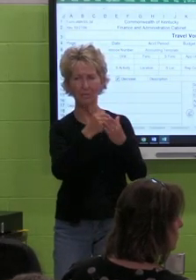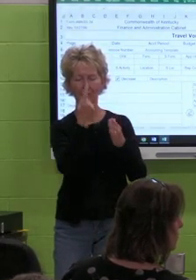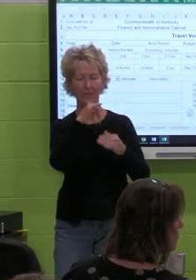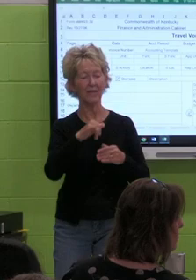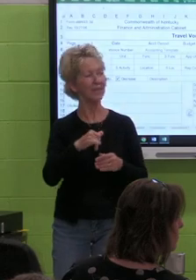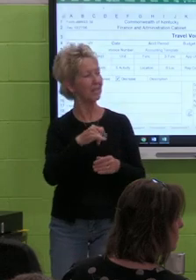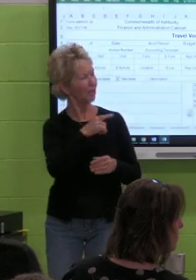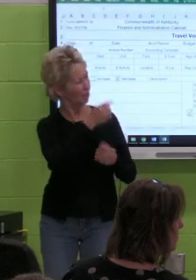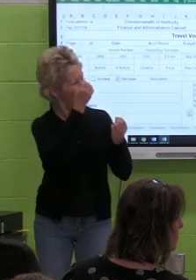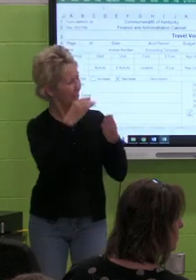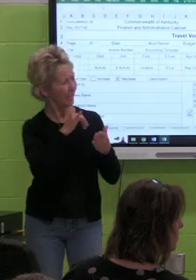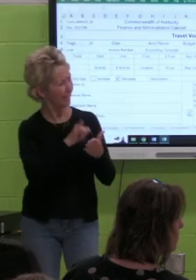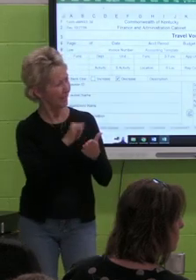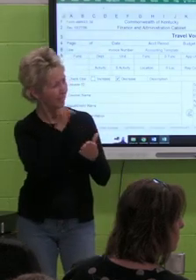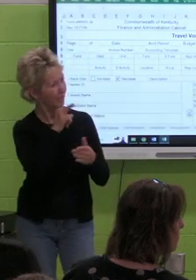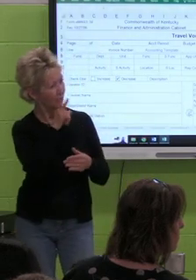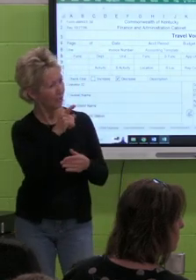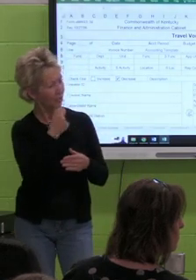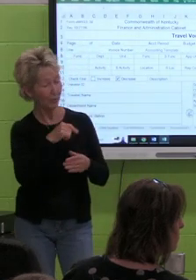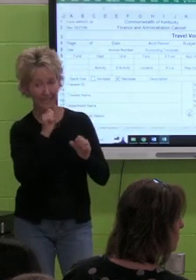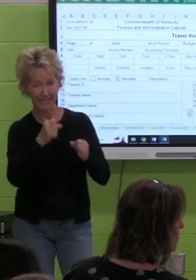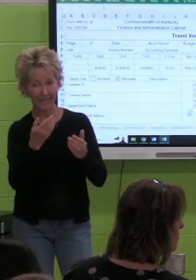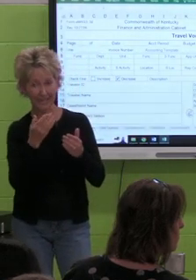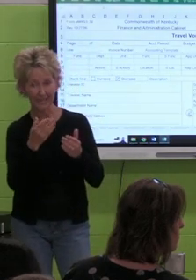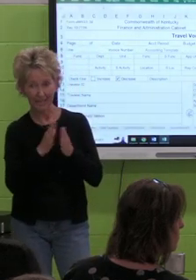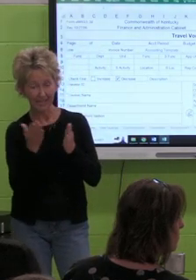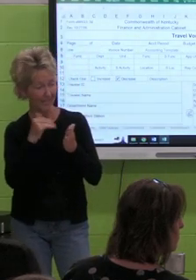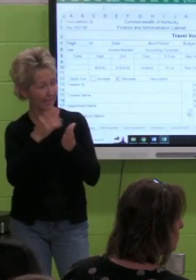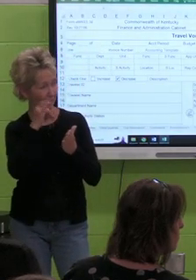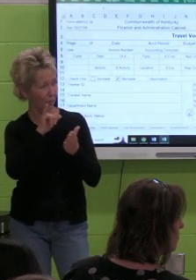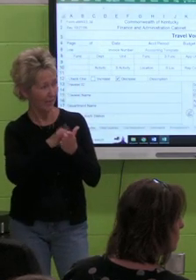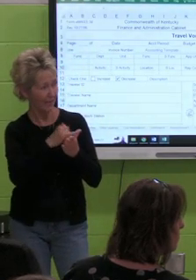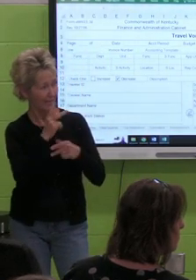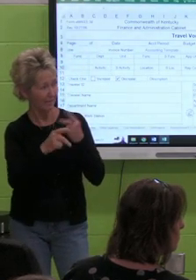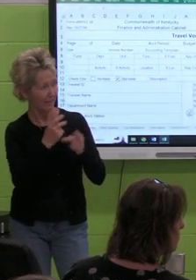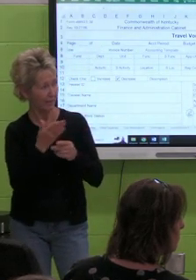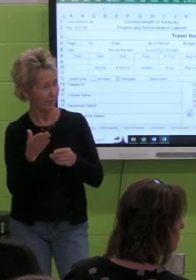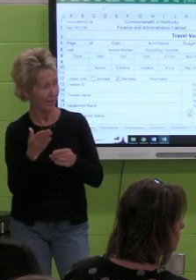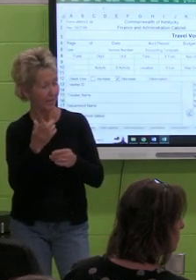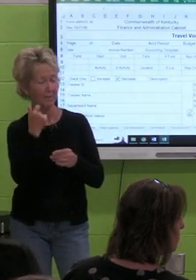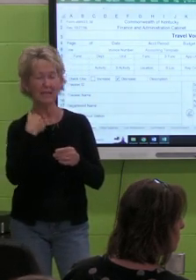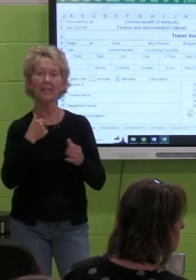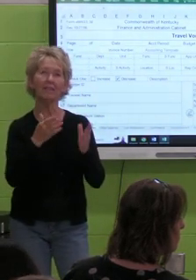that's not the case that we can ask again for those things because I have been asking and